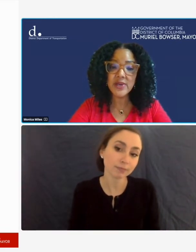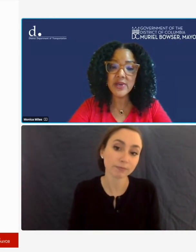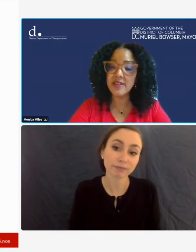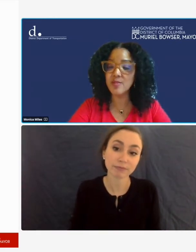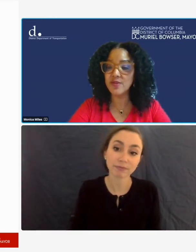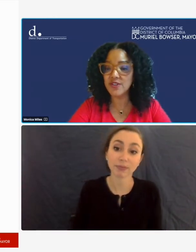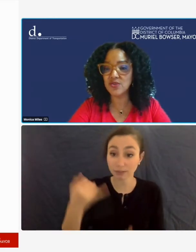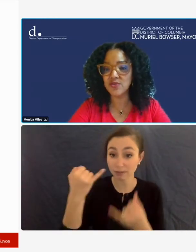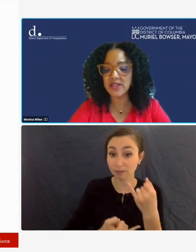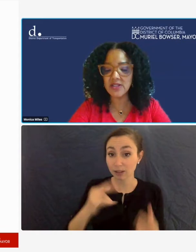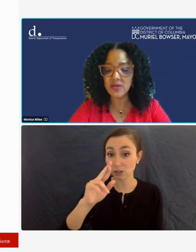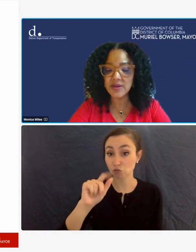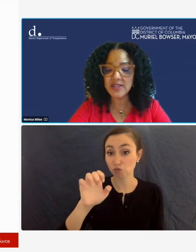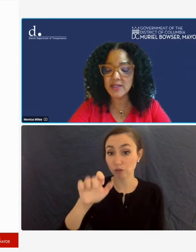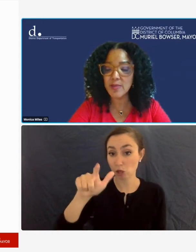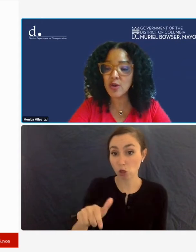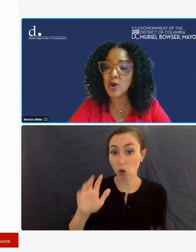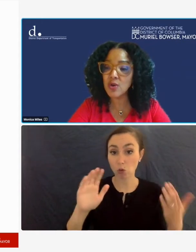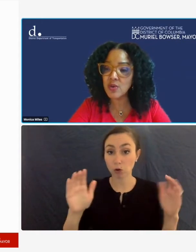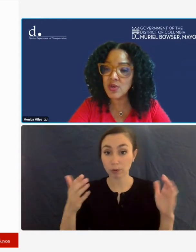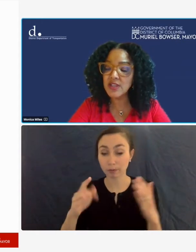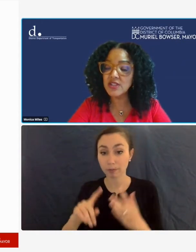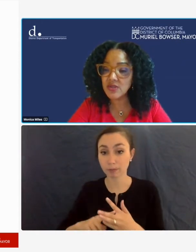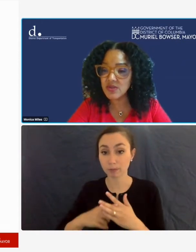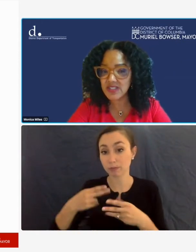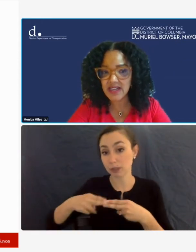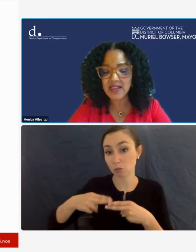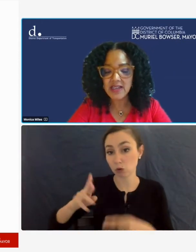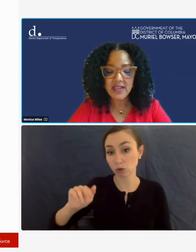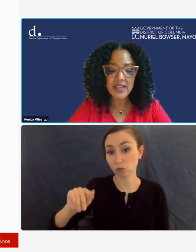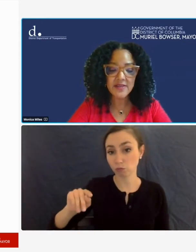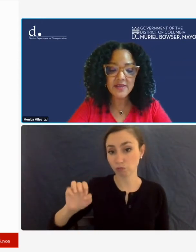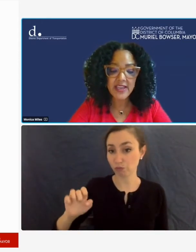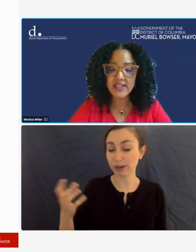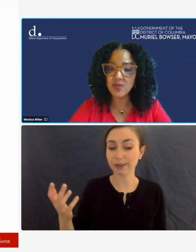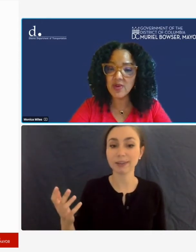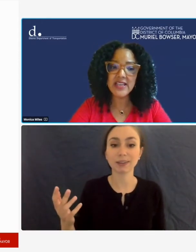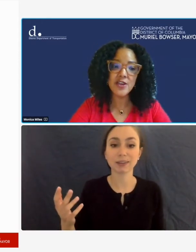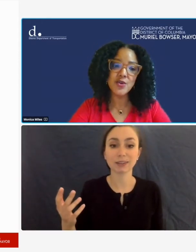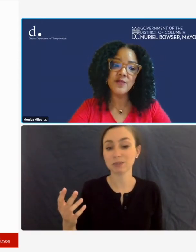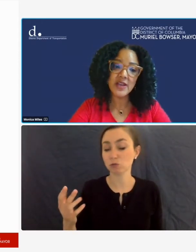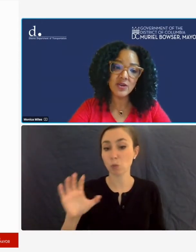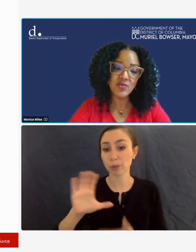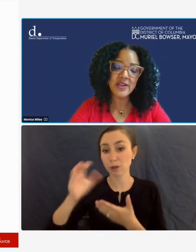the provisional rate so there is an amount owed to ddot if the case was that your final rate was